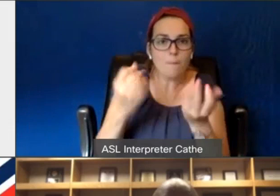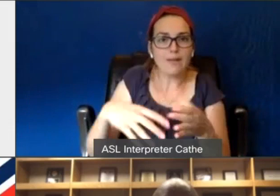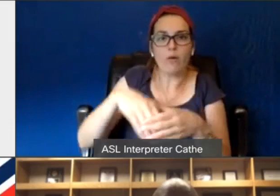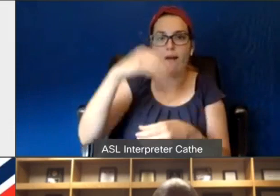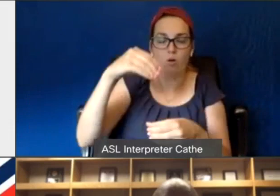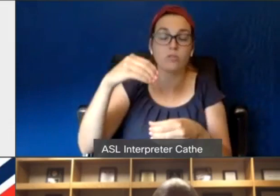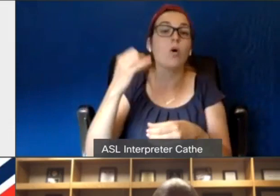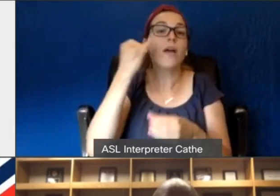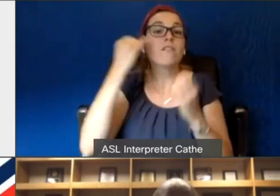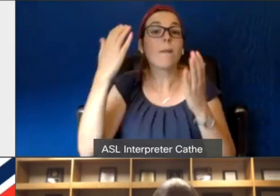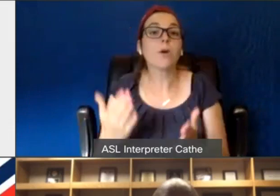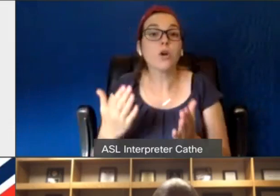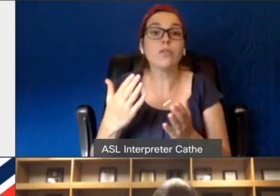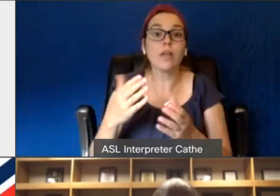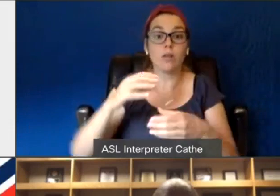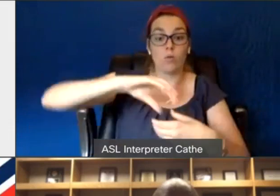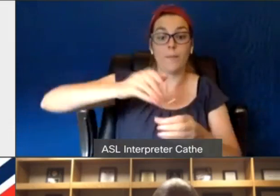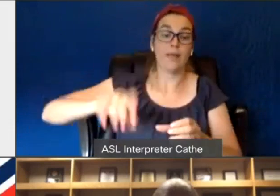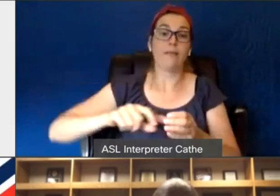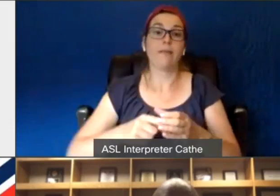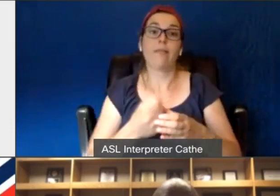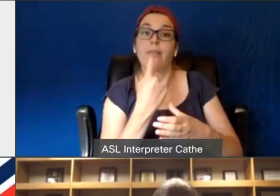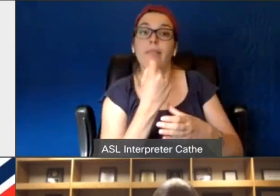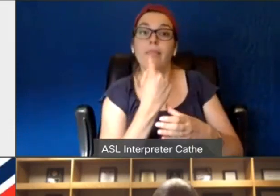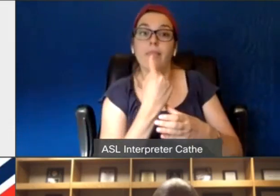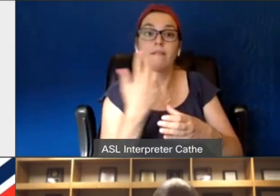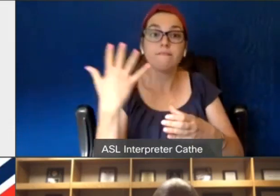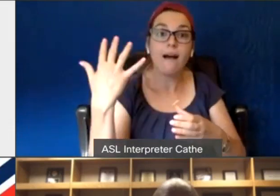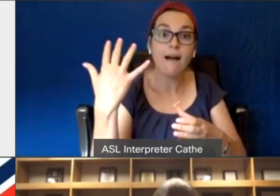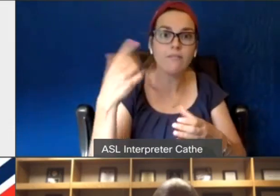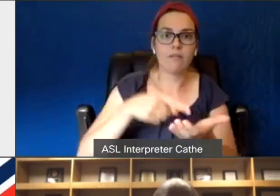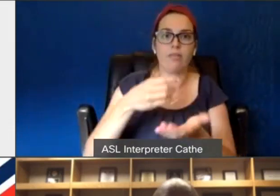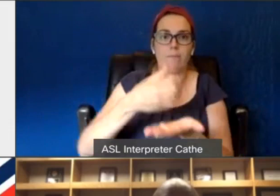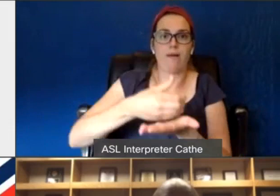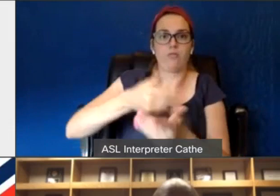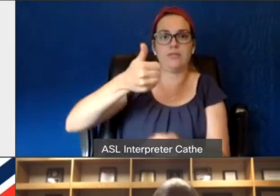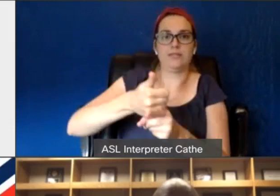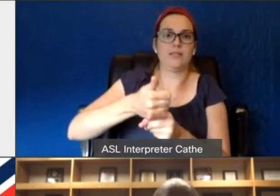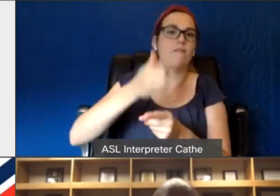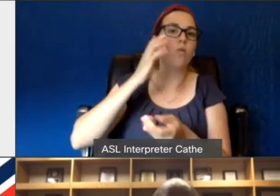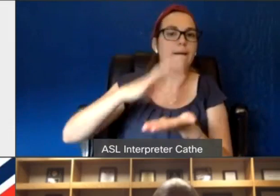So again, these can be used in the early stages for the team to feel a little bit more confident